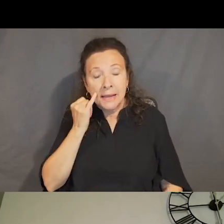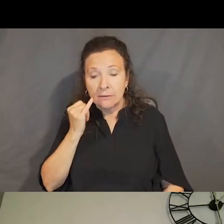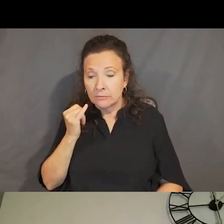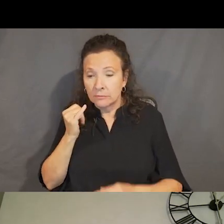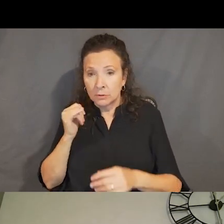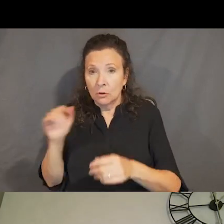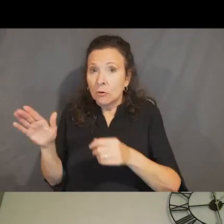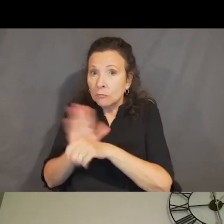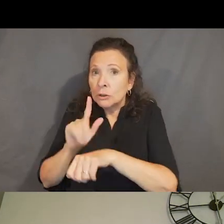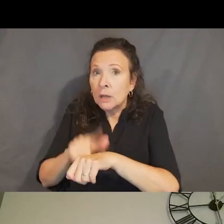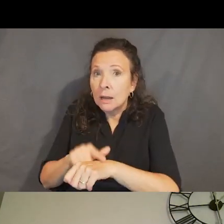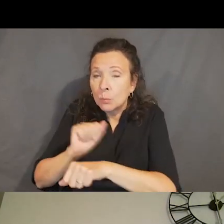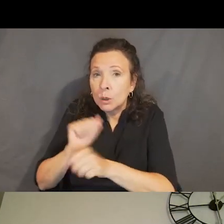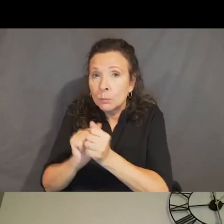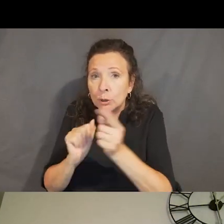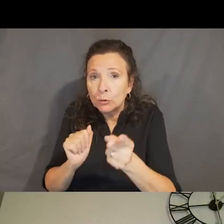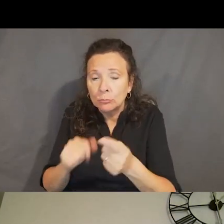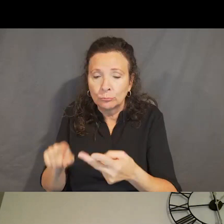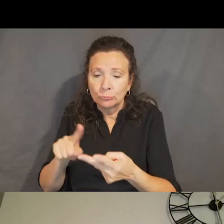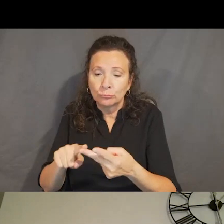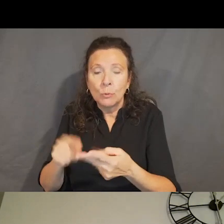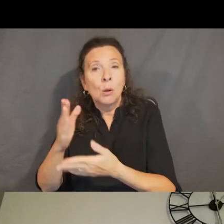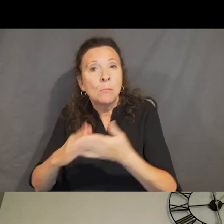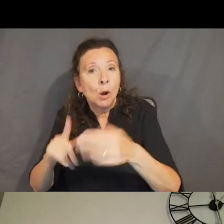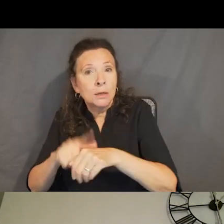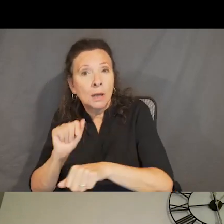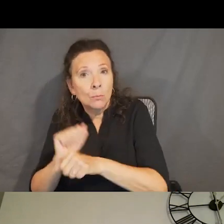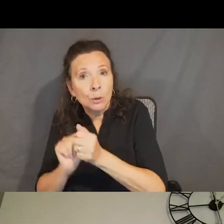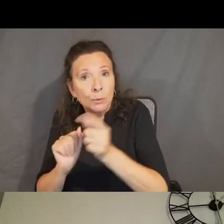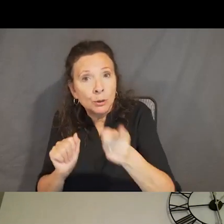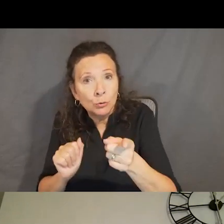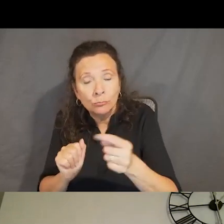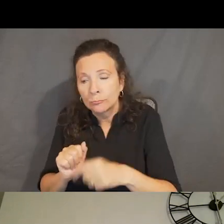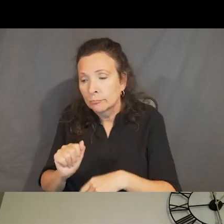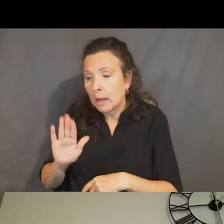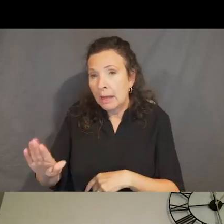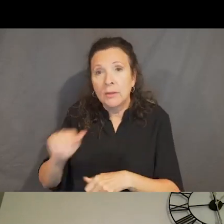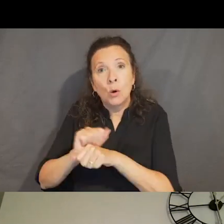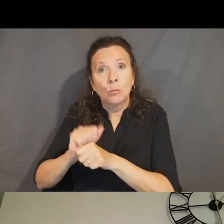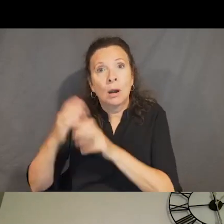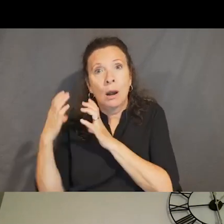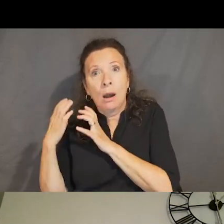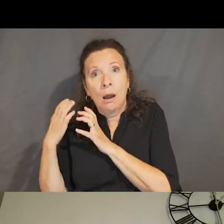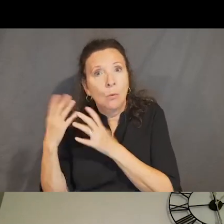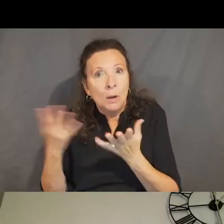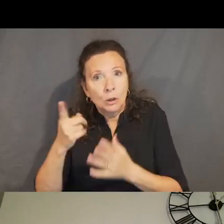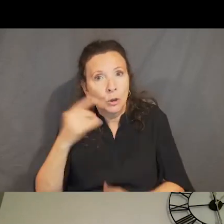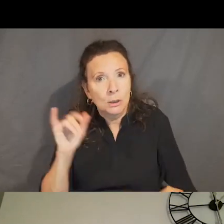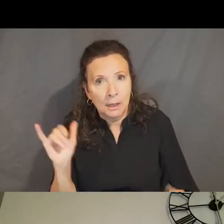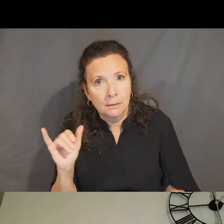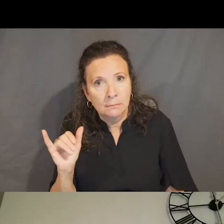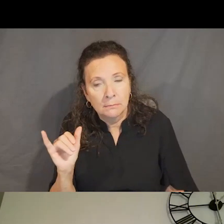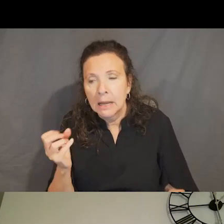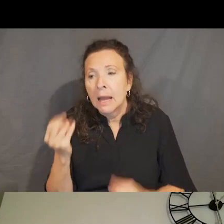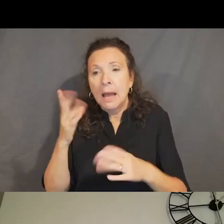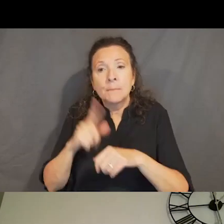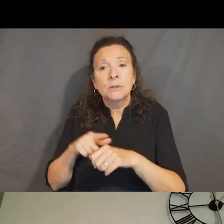part-time, what is their workload like? How much time they are able to contribute to the project.